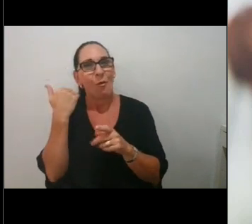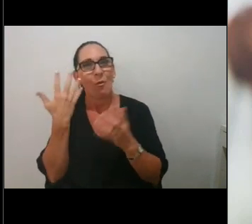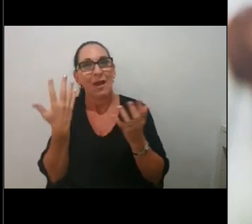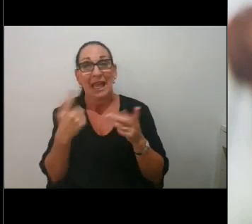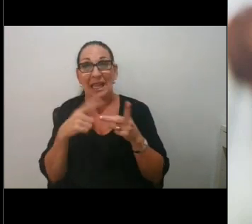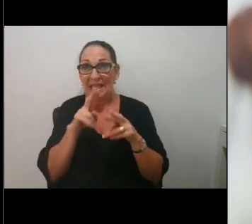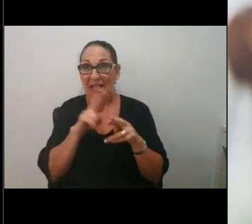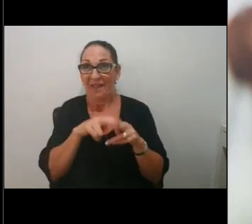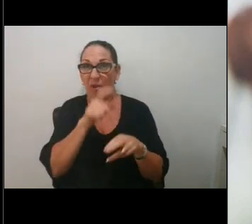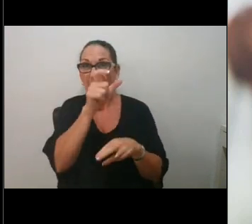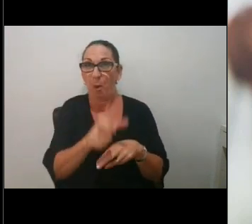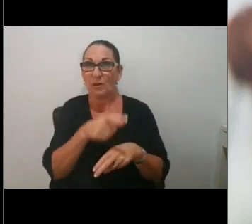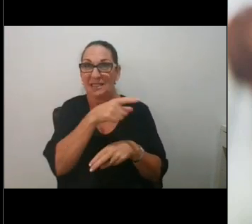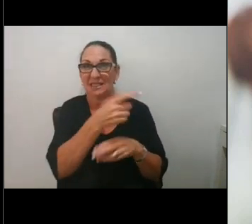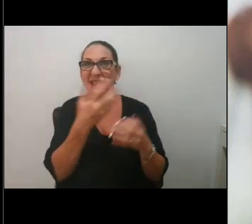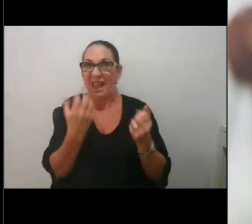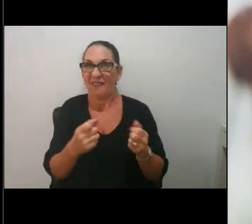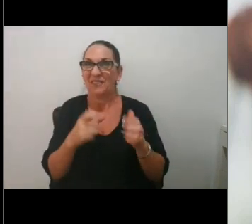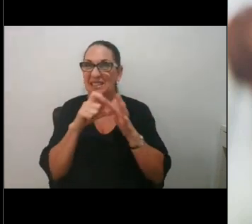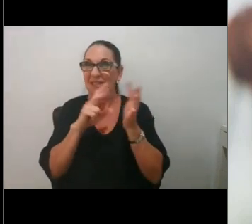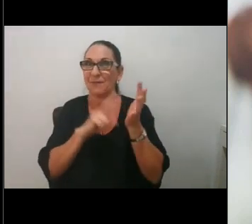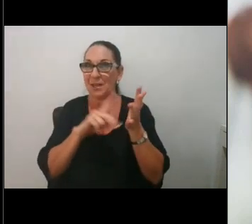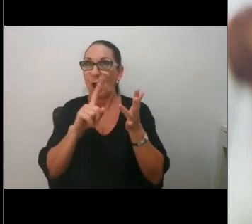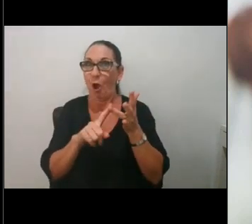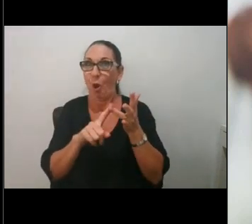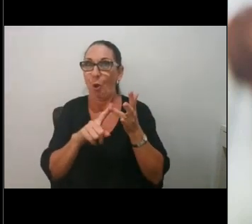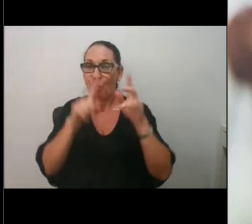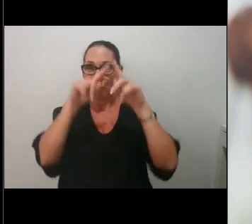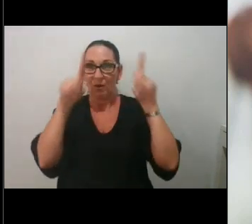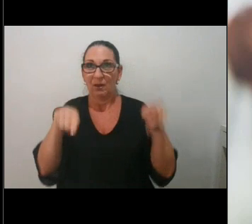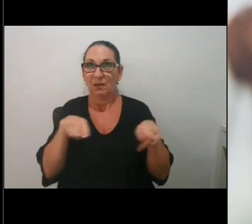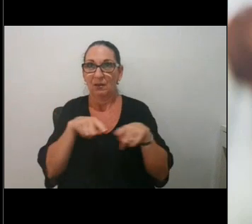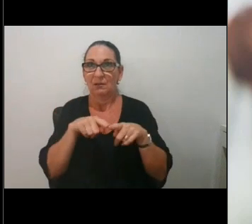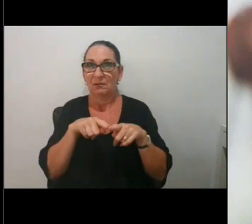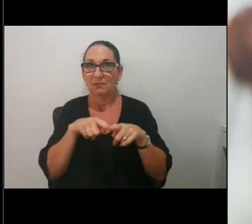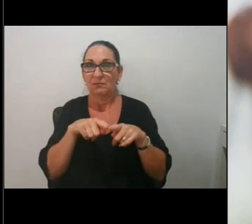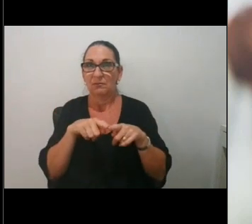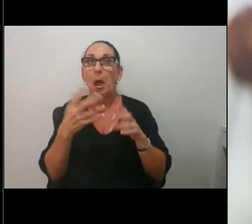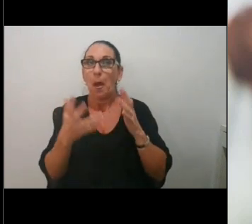a contravene domestic violence order offense yes that is not a disqualifying offense that person